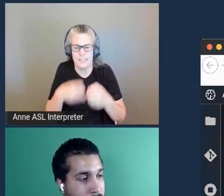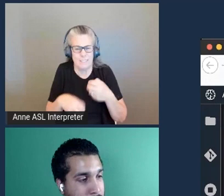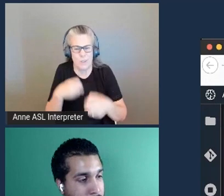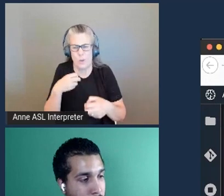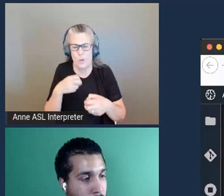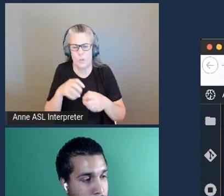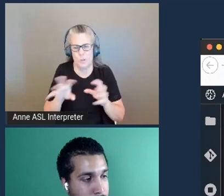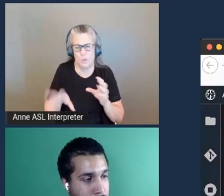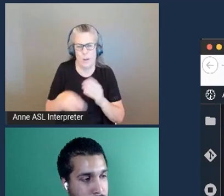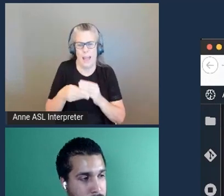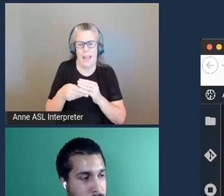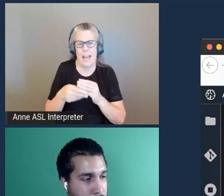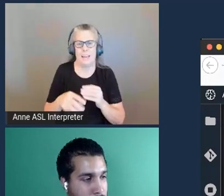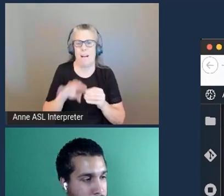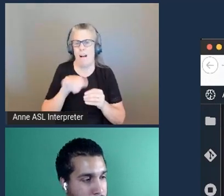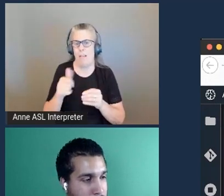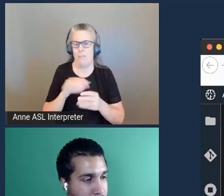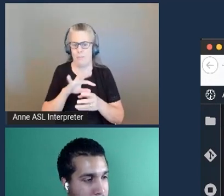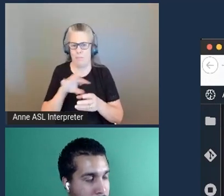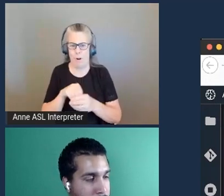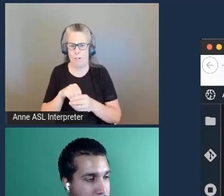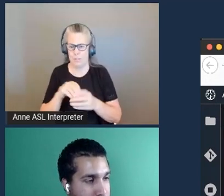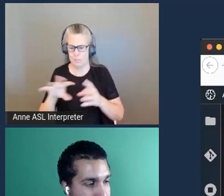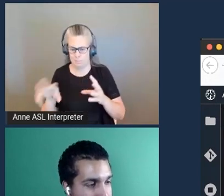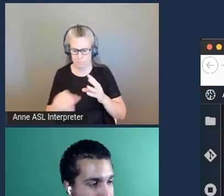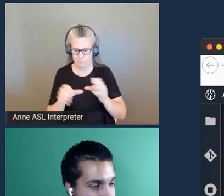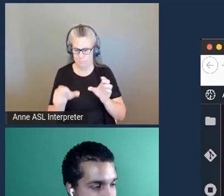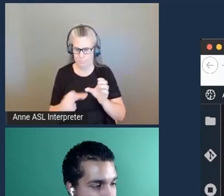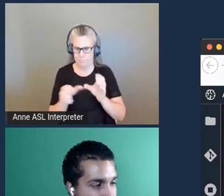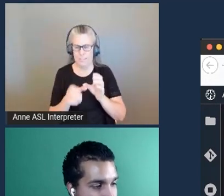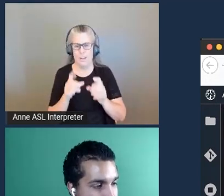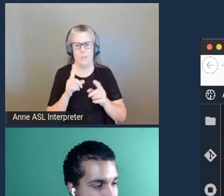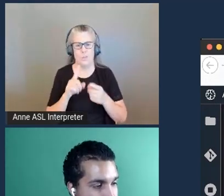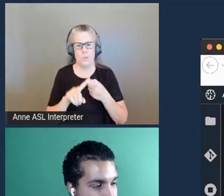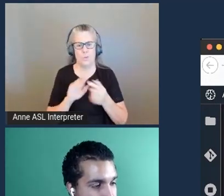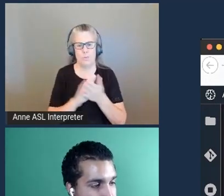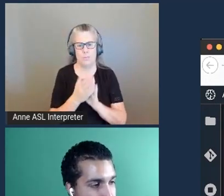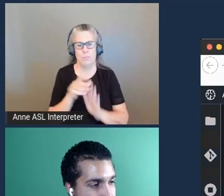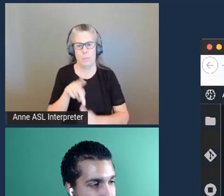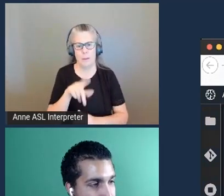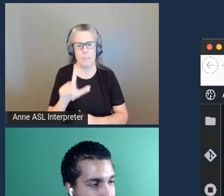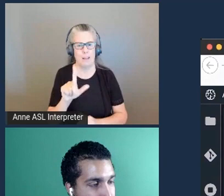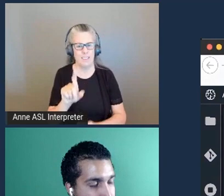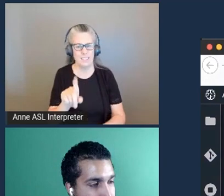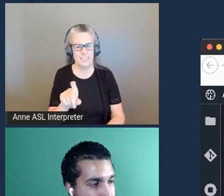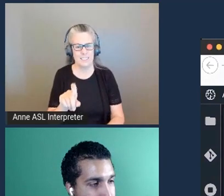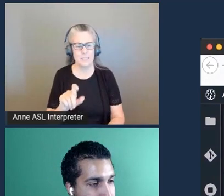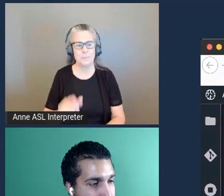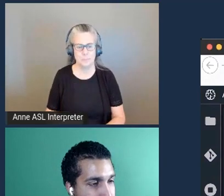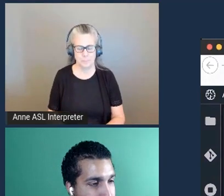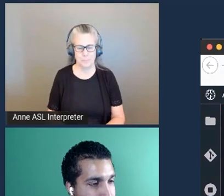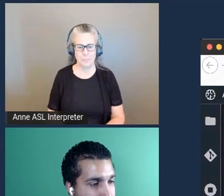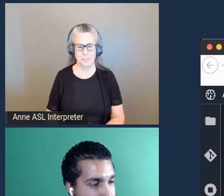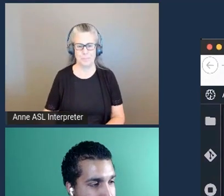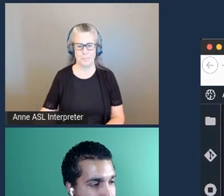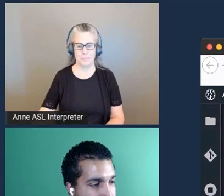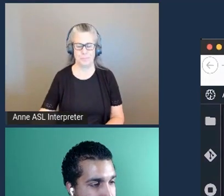to incorporate those into something like a pipeline? Yeah, great question. And the answer is it would be fairly simple,